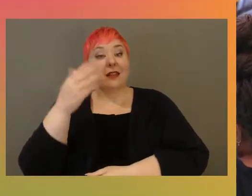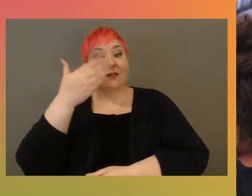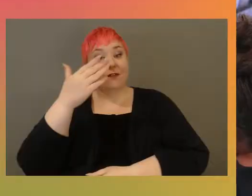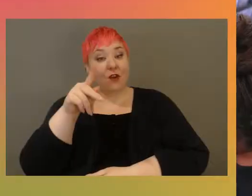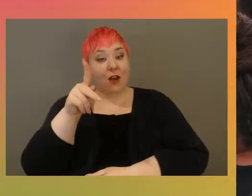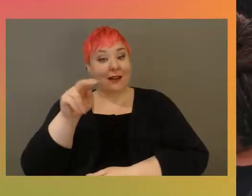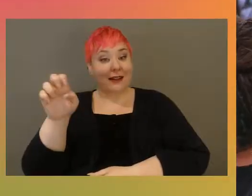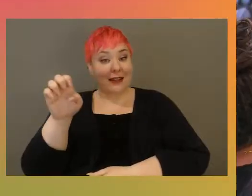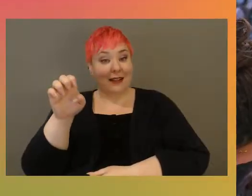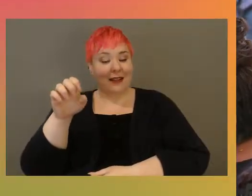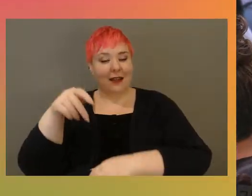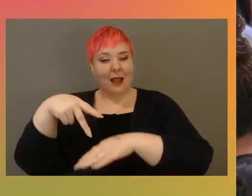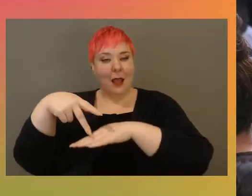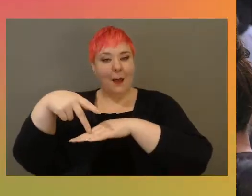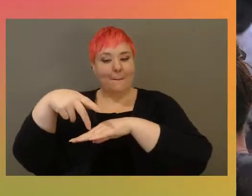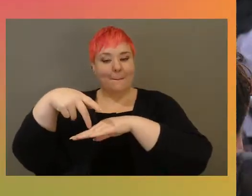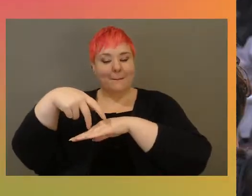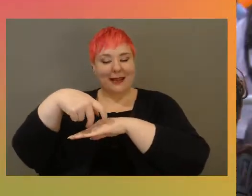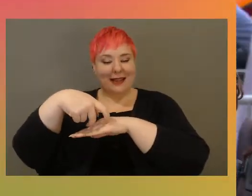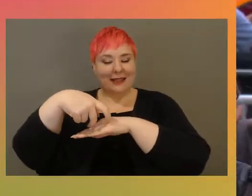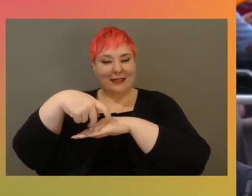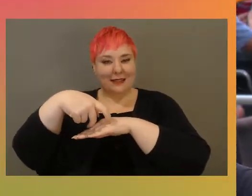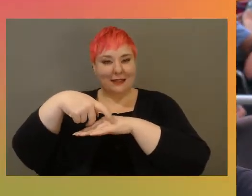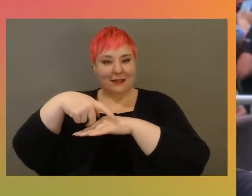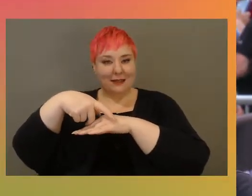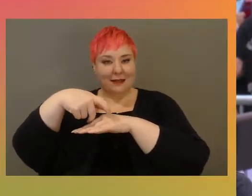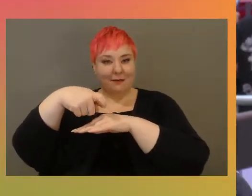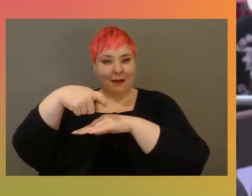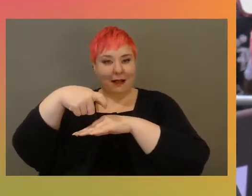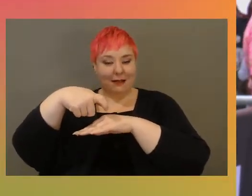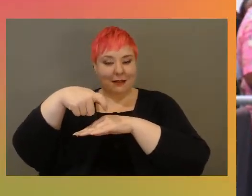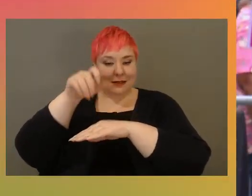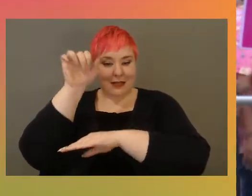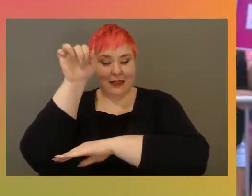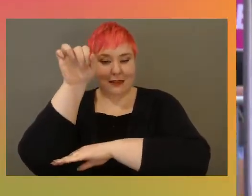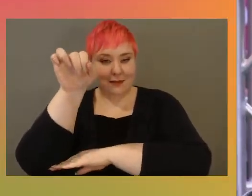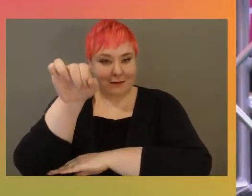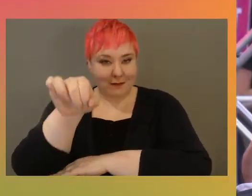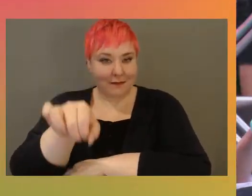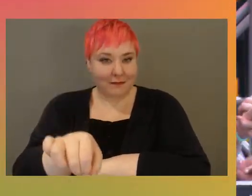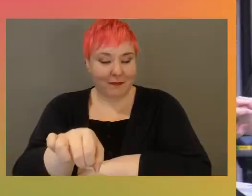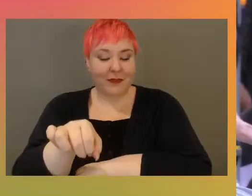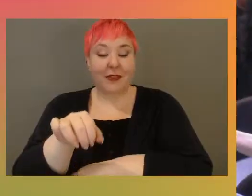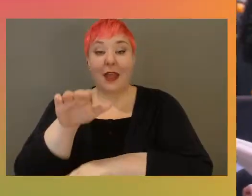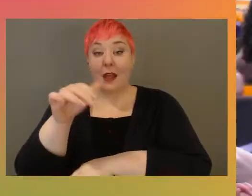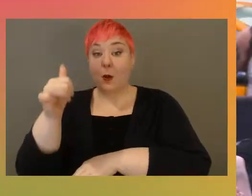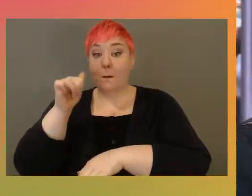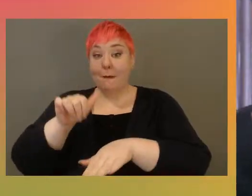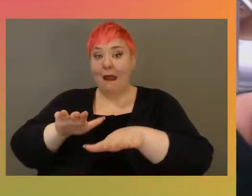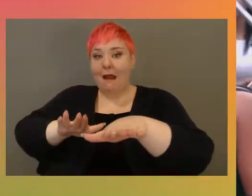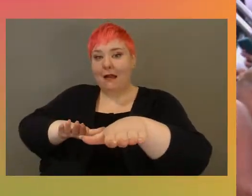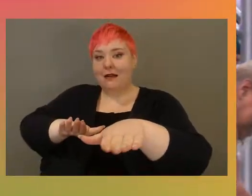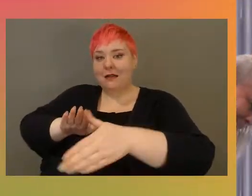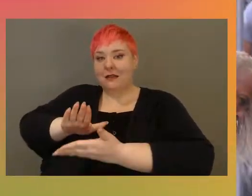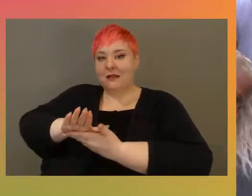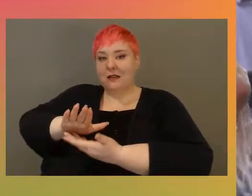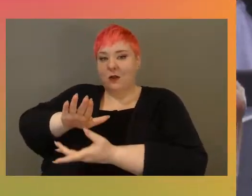SO, LESS WEIGHT ON YOUR FRONT LEG AND FRONT HIP AND MORE ON THE BACK LEG. YEAH? AND THEN BEND YOUR FRONT KNEE